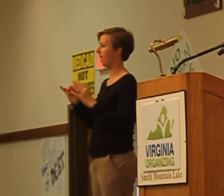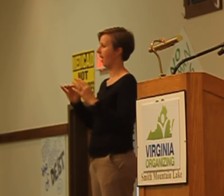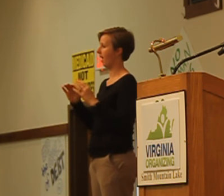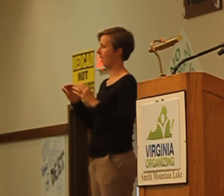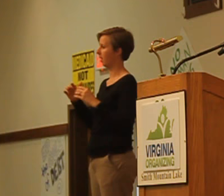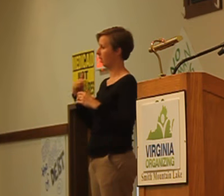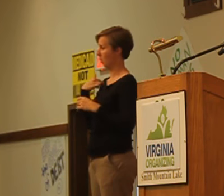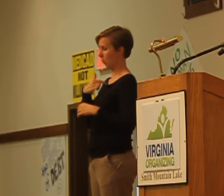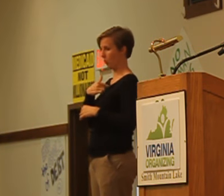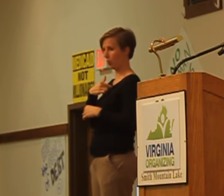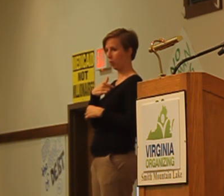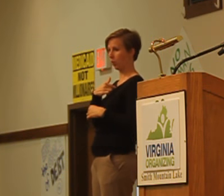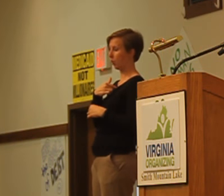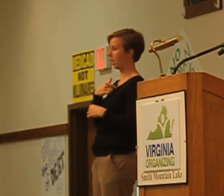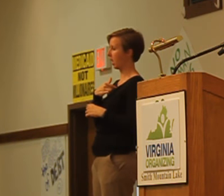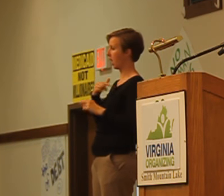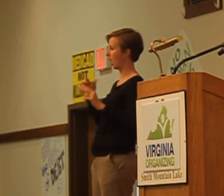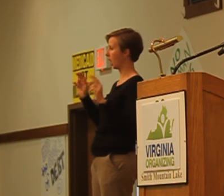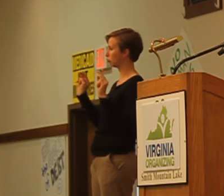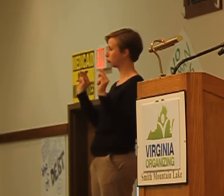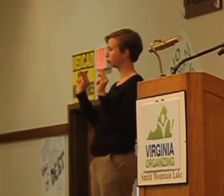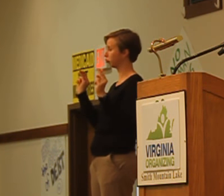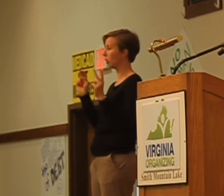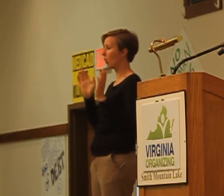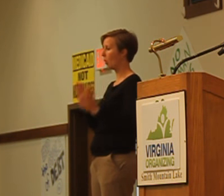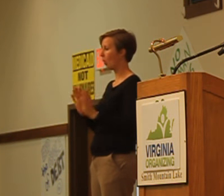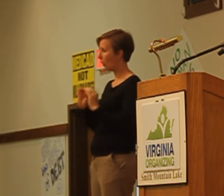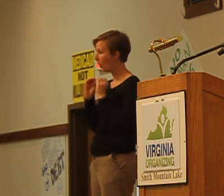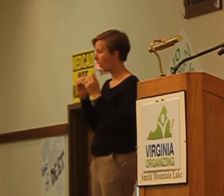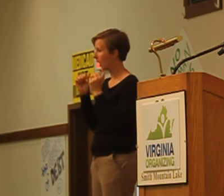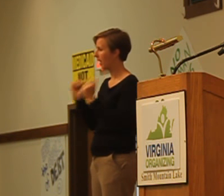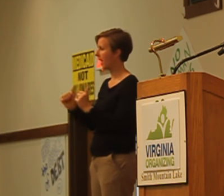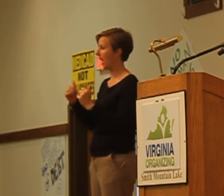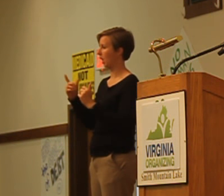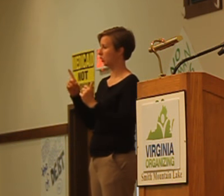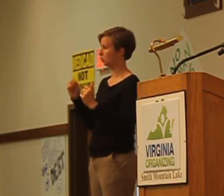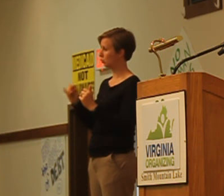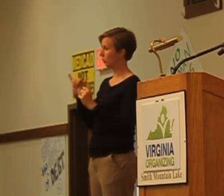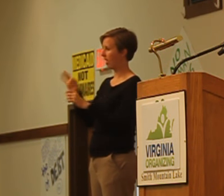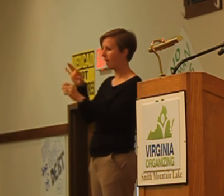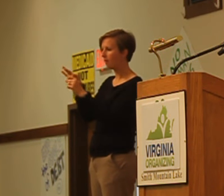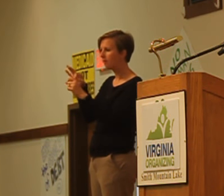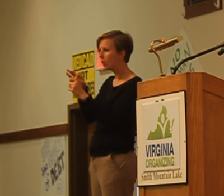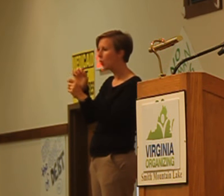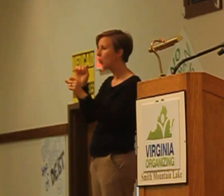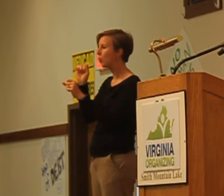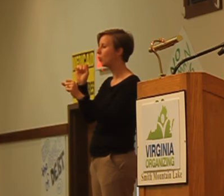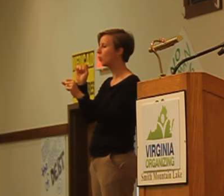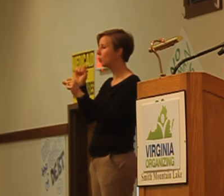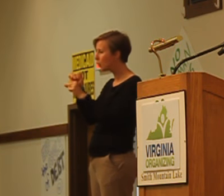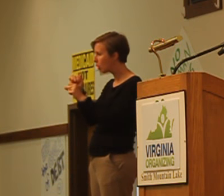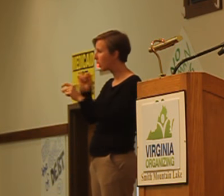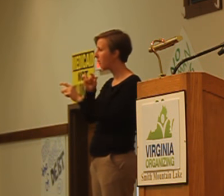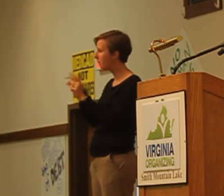as a non-partisan organization, are able to do electoral work and bring attention to our issues.